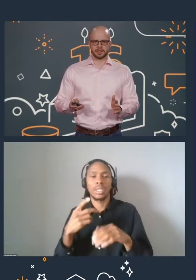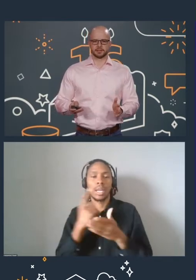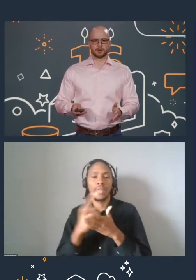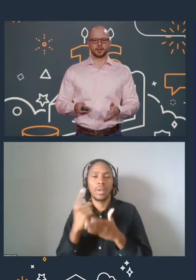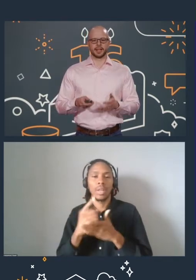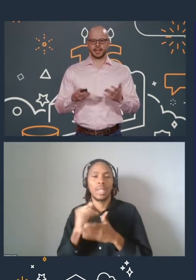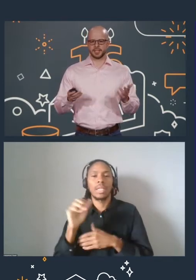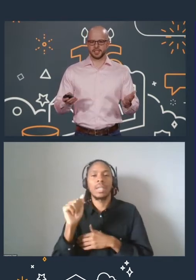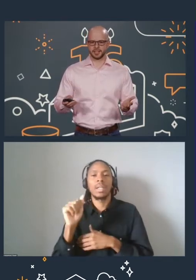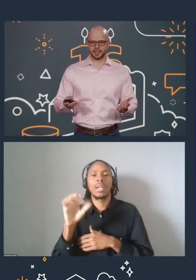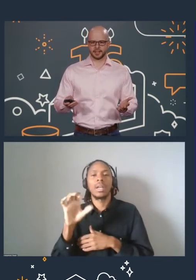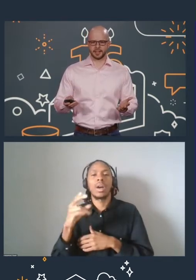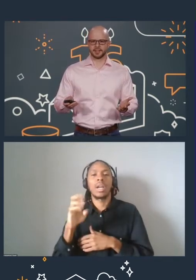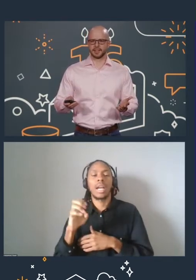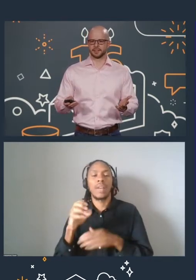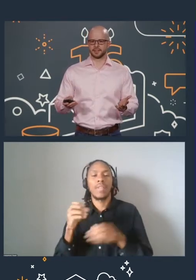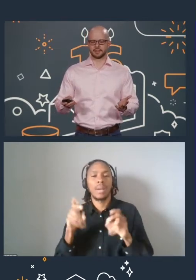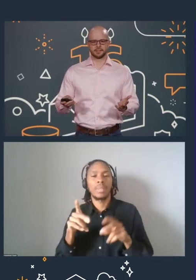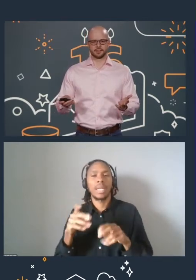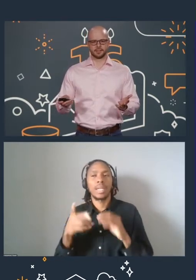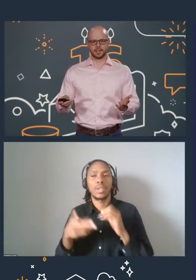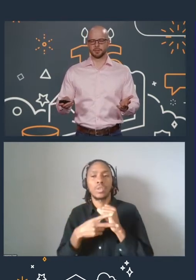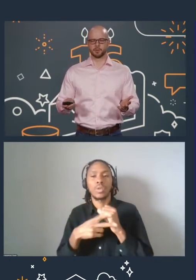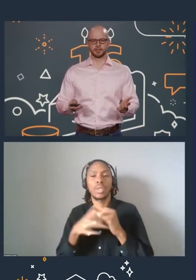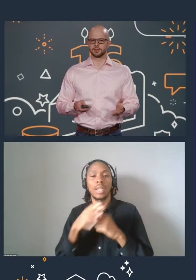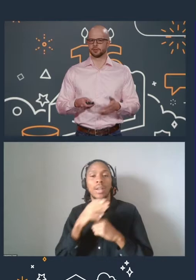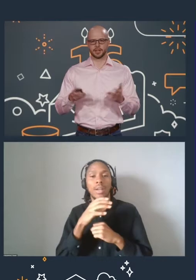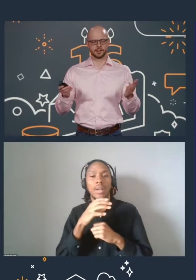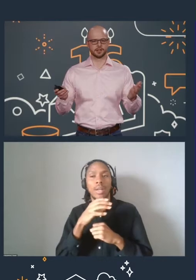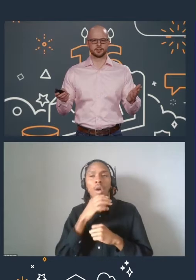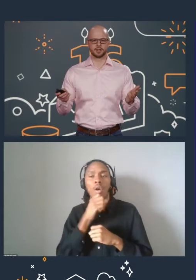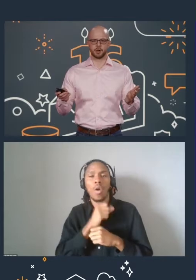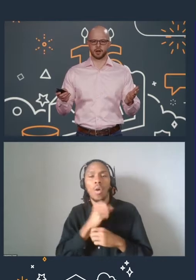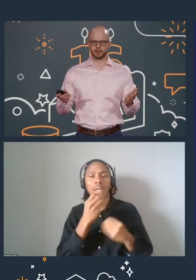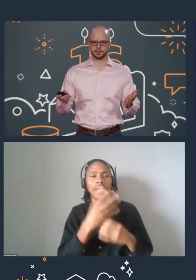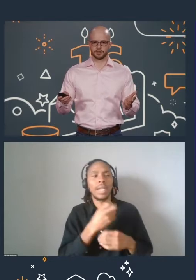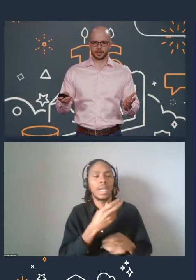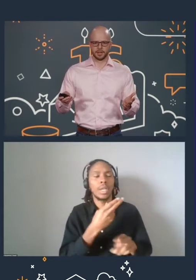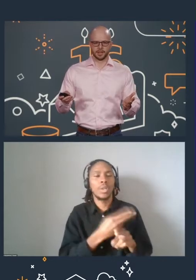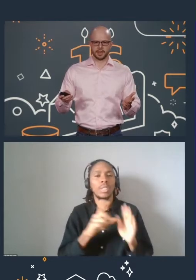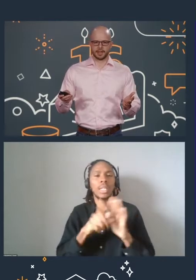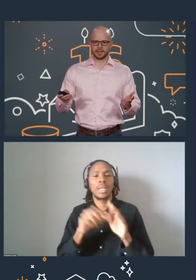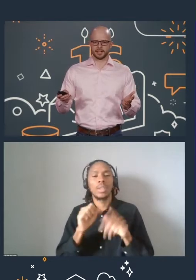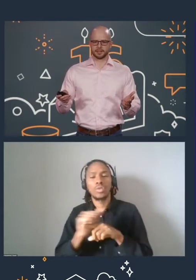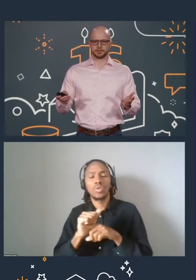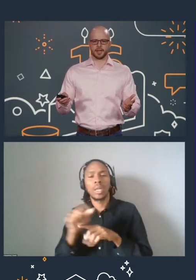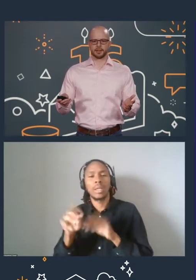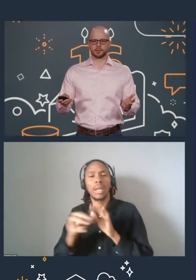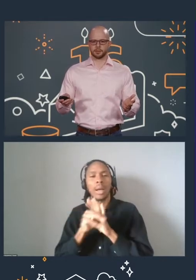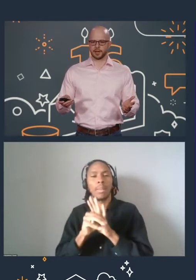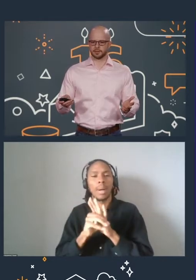They can store their aging data and data sets they may want to use later to train models, and they can use AWS,